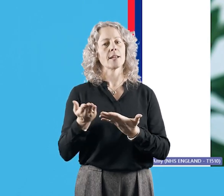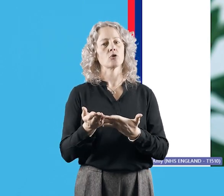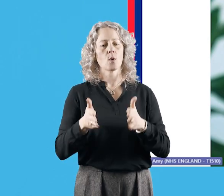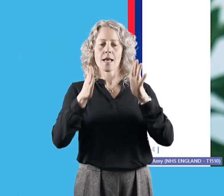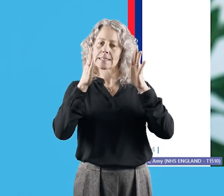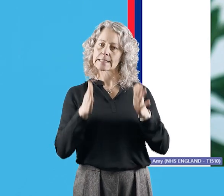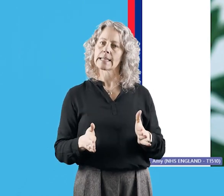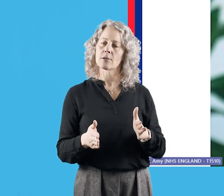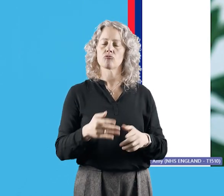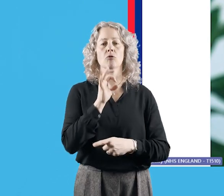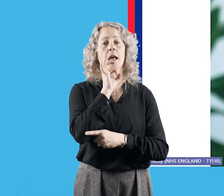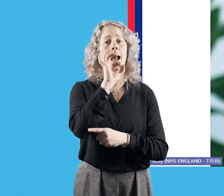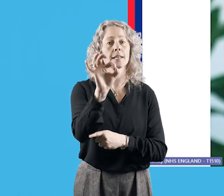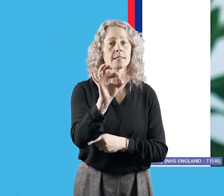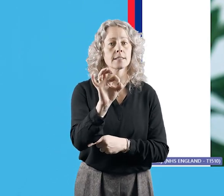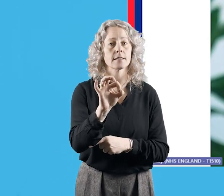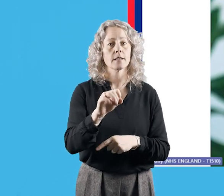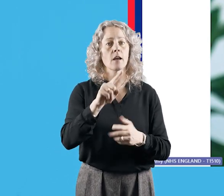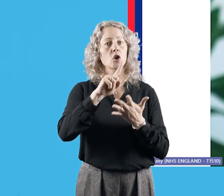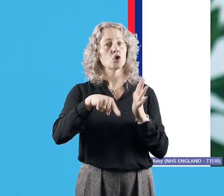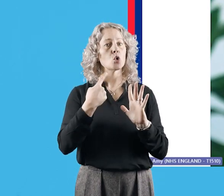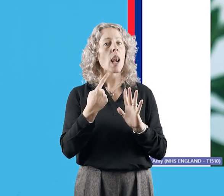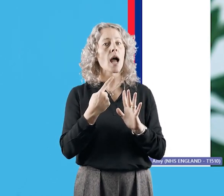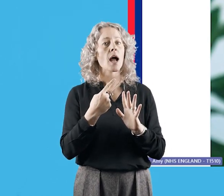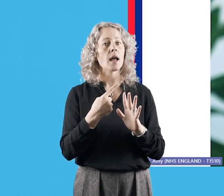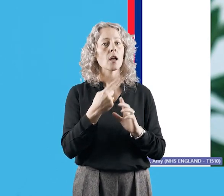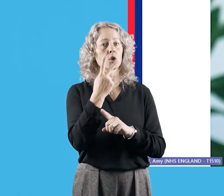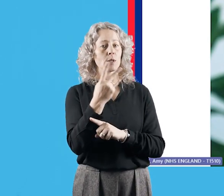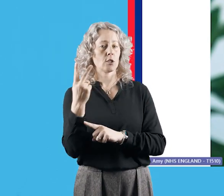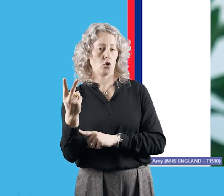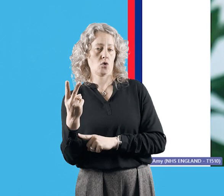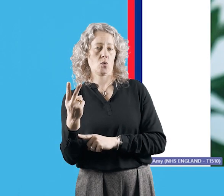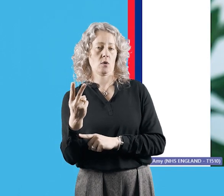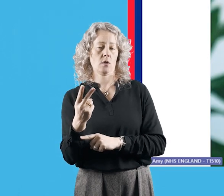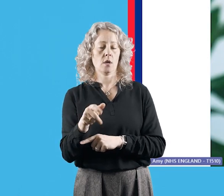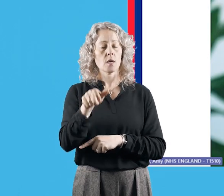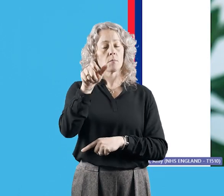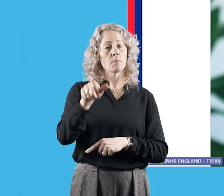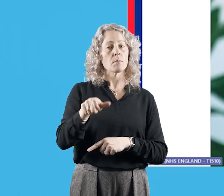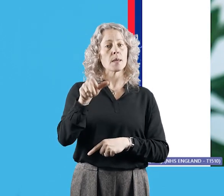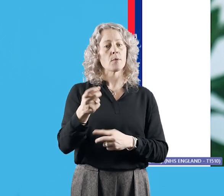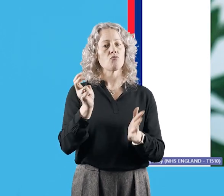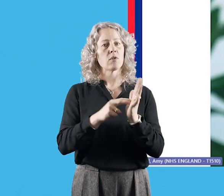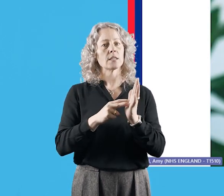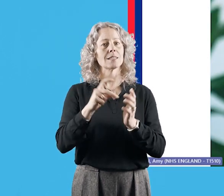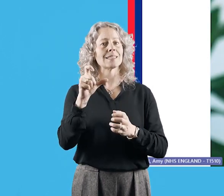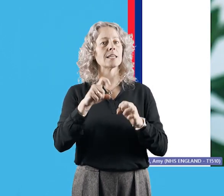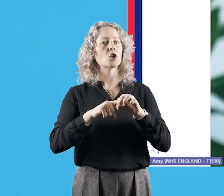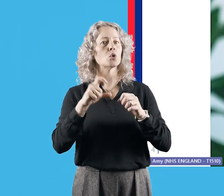requirement from July 2022 for providers registered with the Care Quality Commission to ensure their staff receive